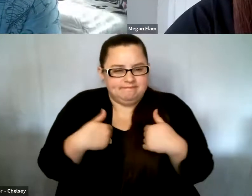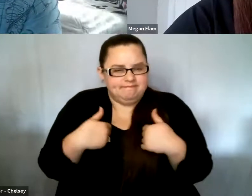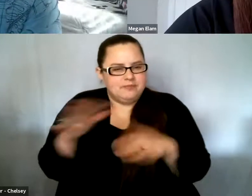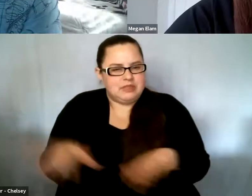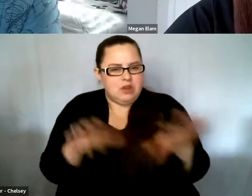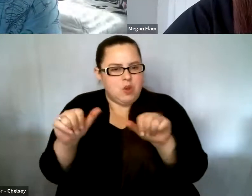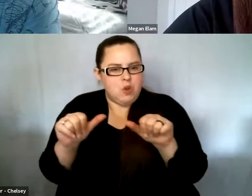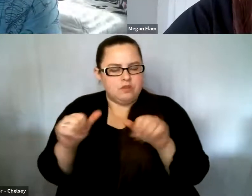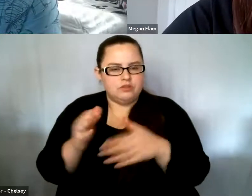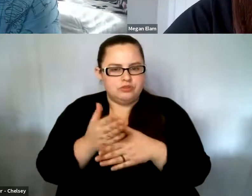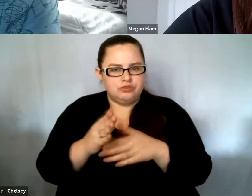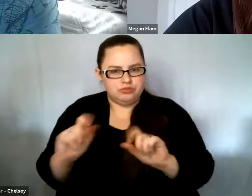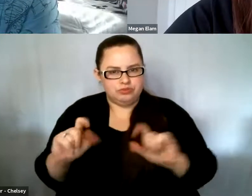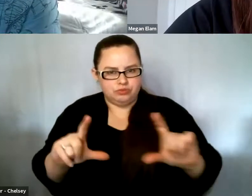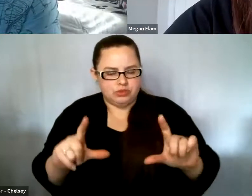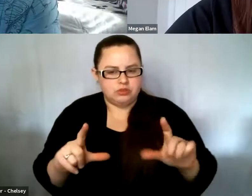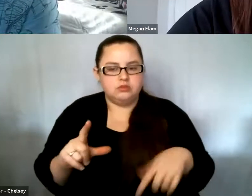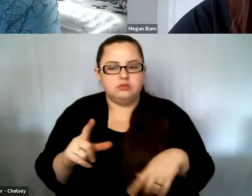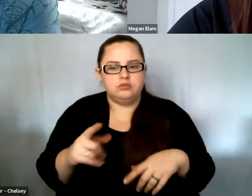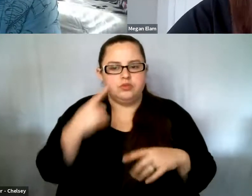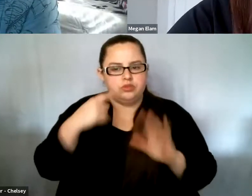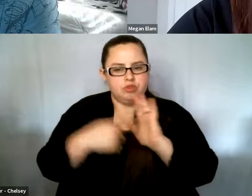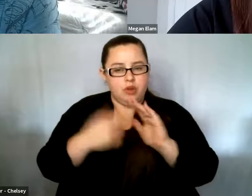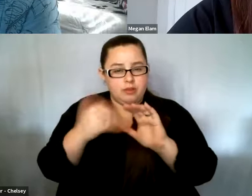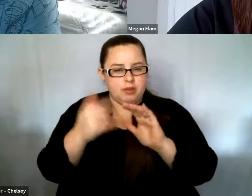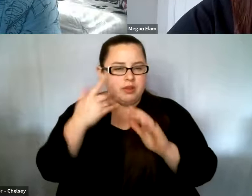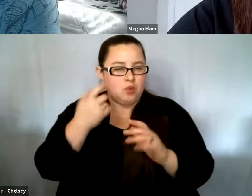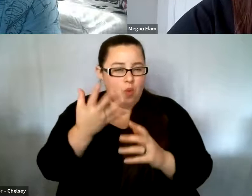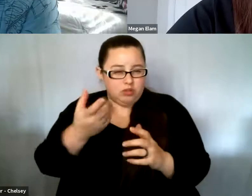the email, because I do want to show what it looks like whenever we receive an email from